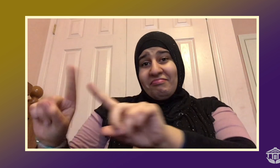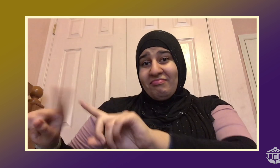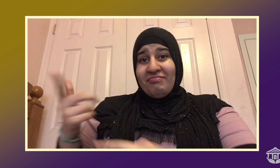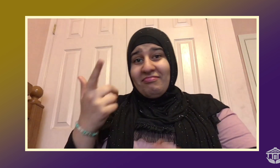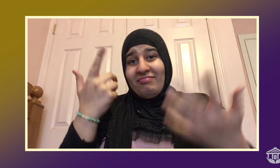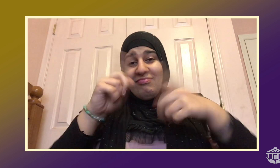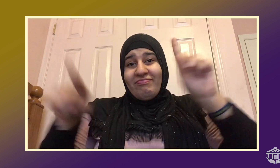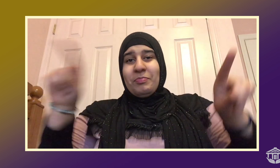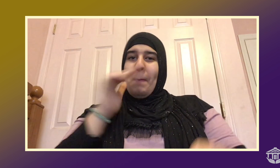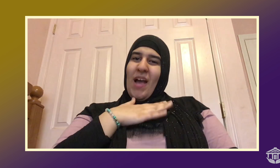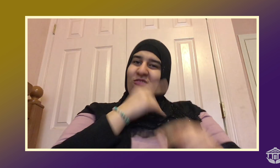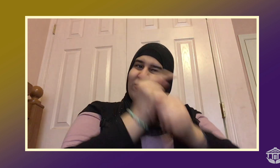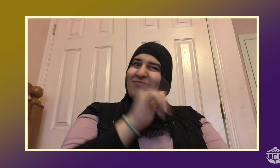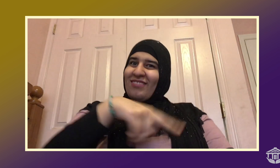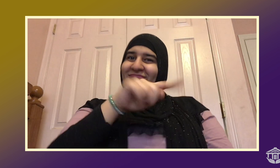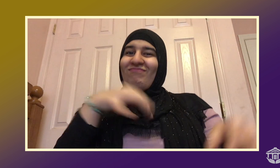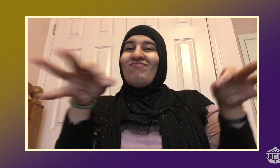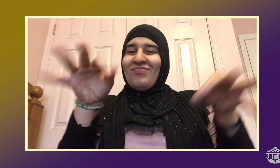Different Muslims celebrate in different ways but that is my tradition.